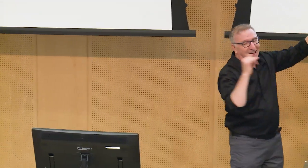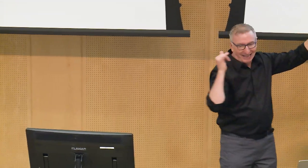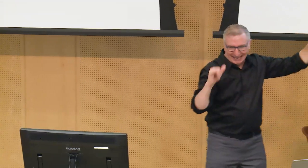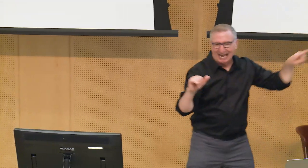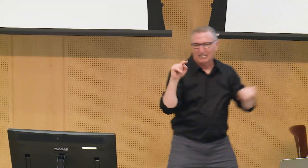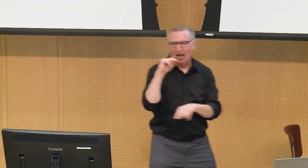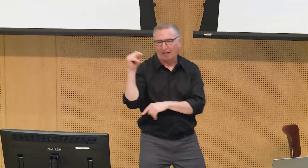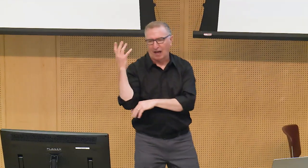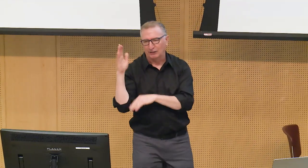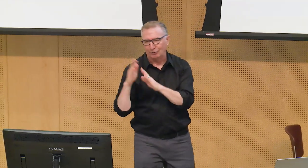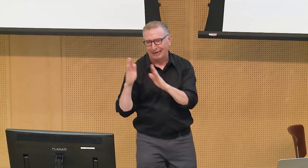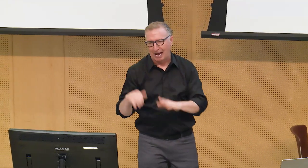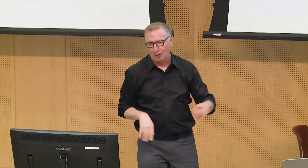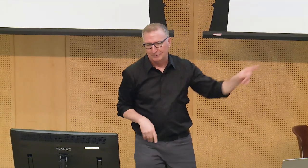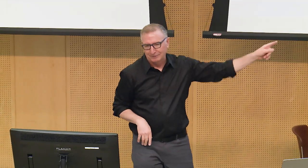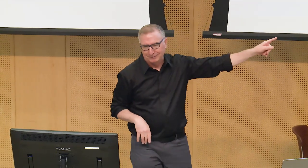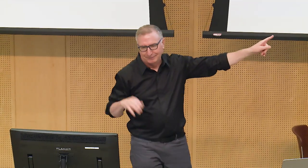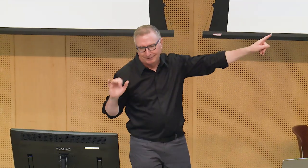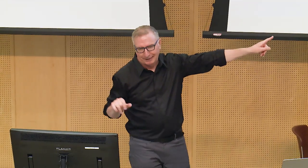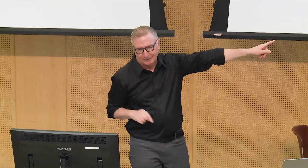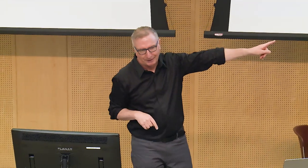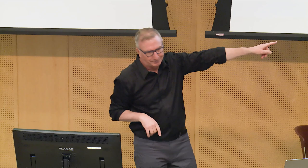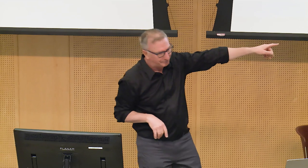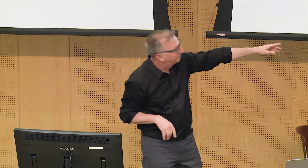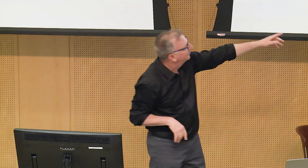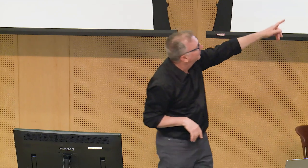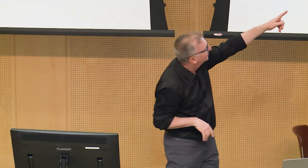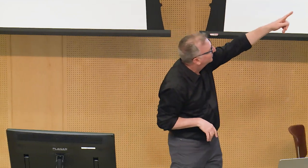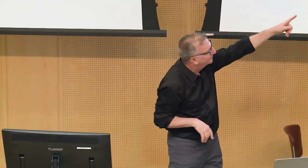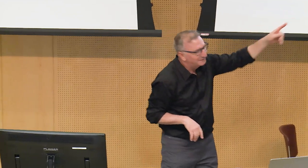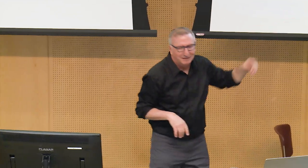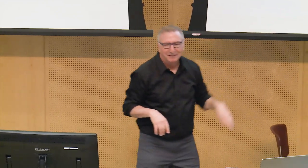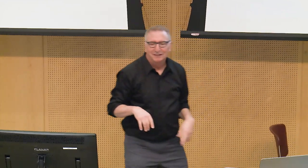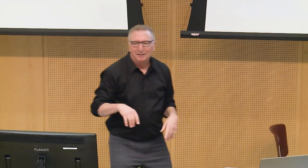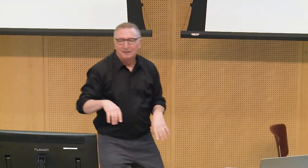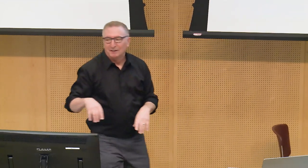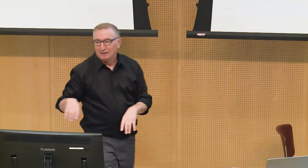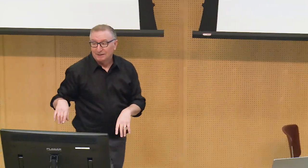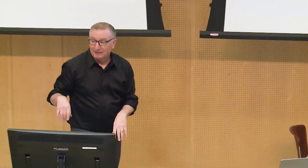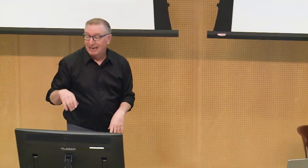The picture, the circle here, that's the tree house, or the picture on the top right with a circle.